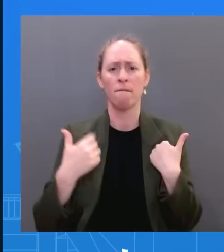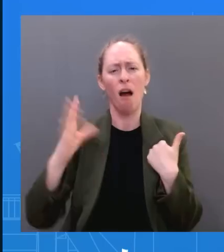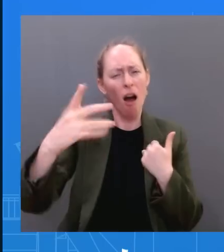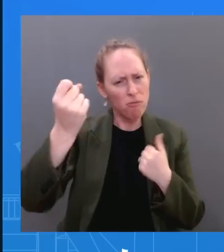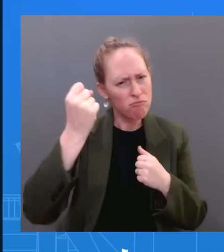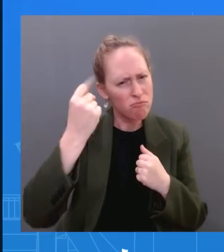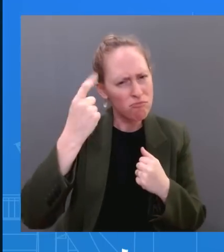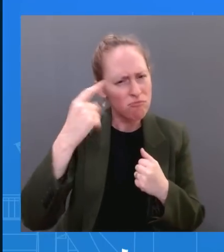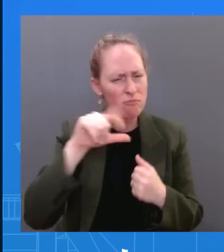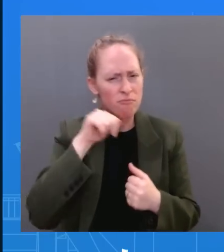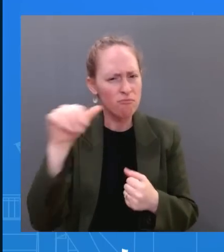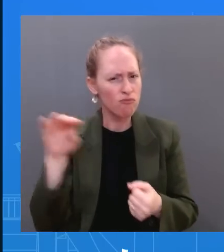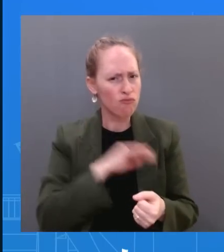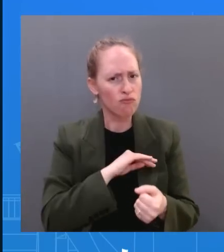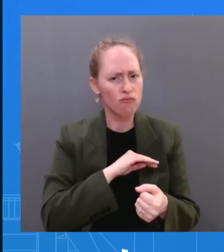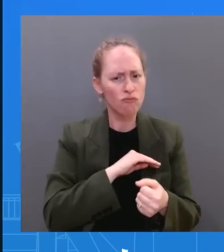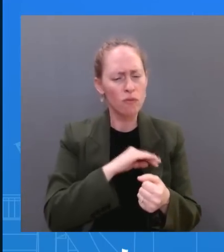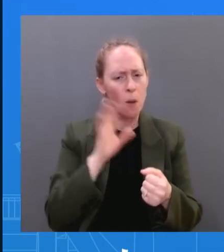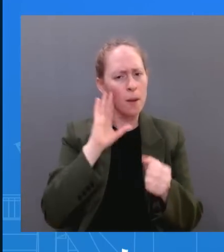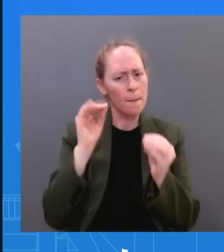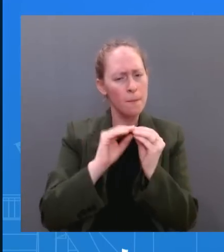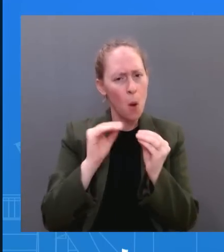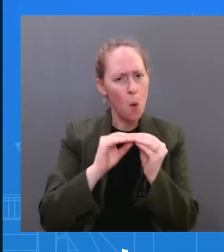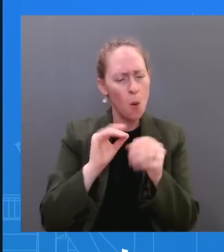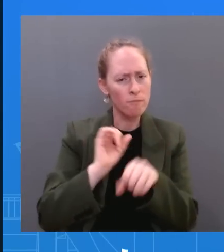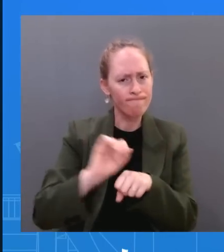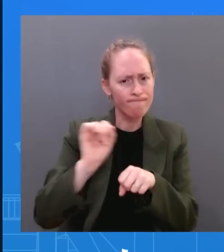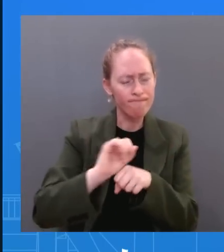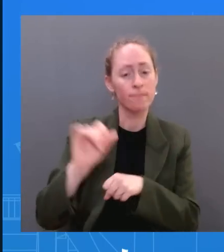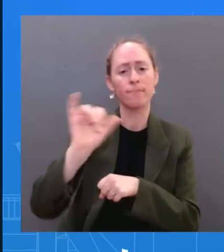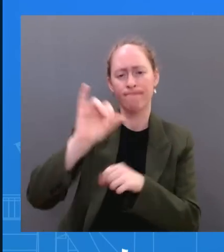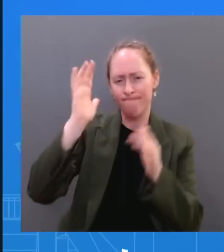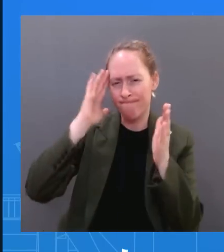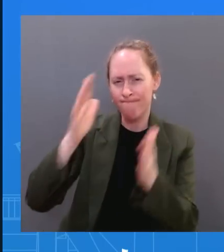that is a priority for this President -- and how we have seen gas prices go down